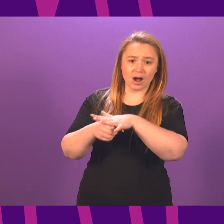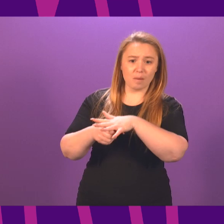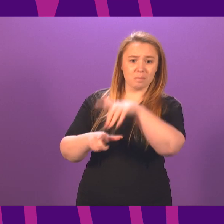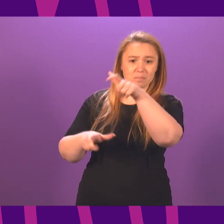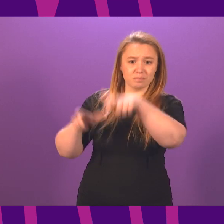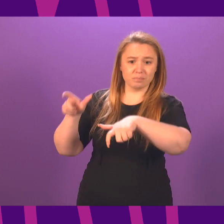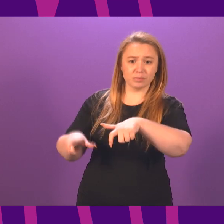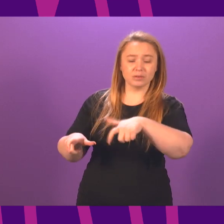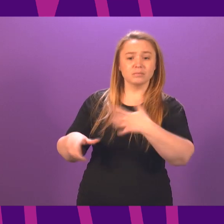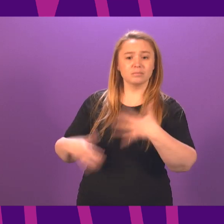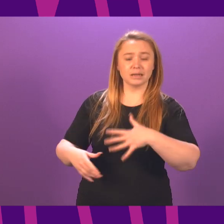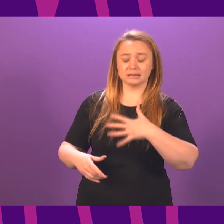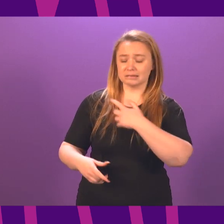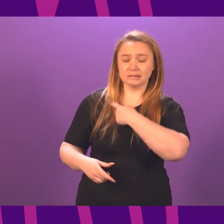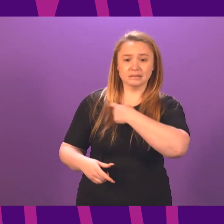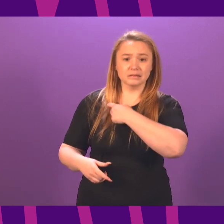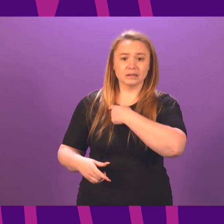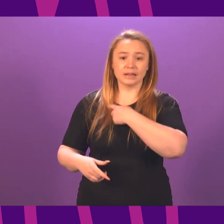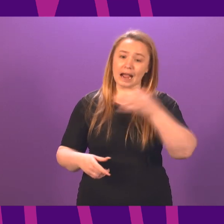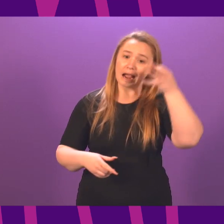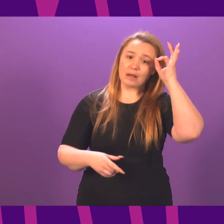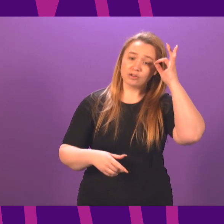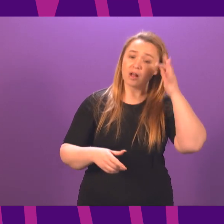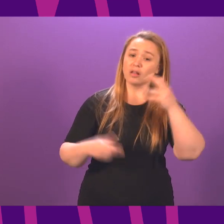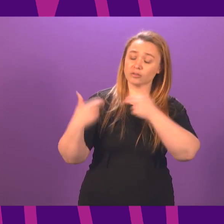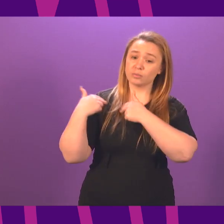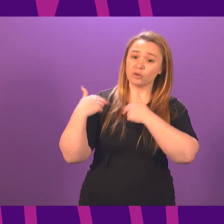case that all councils have a duty to assist people who are threatened with homelessness